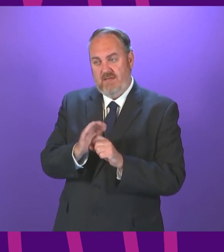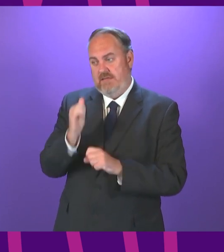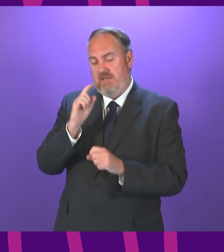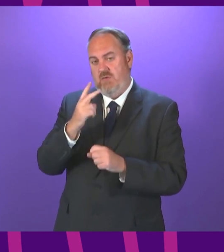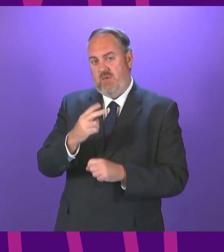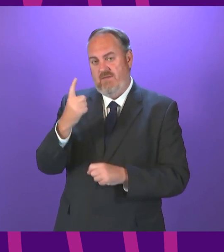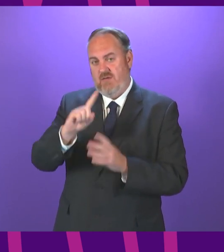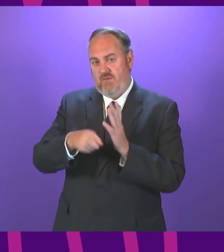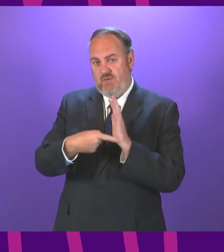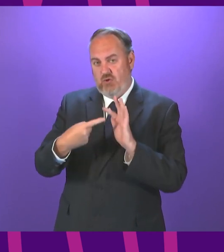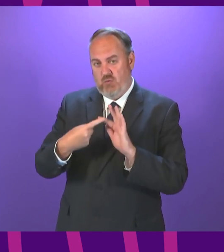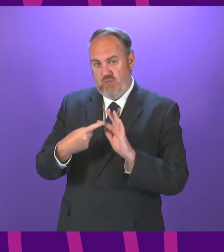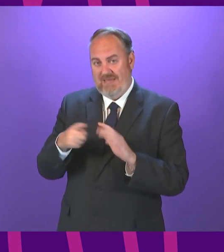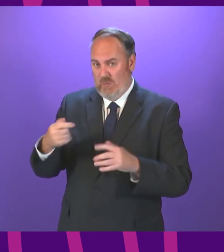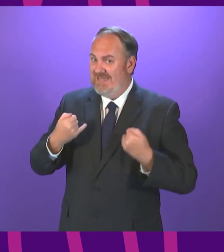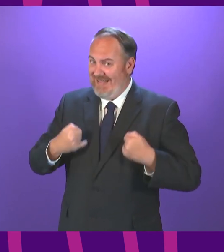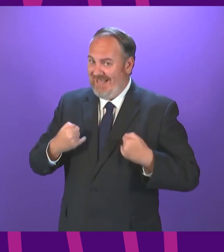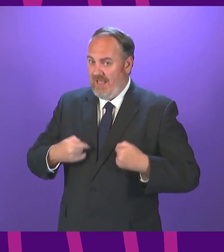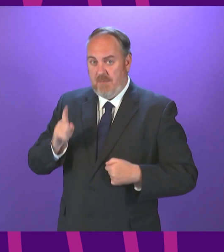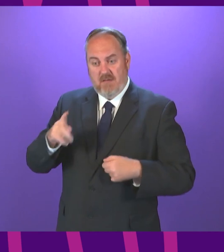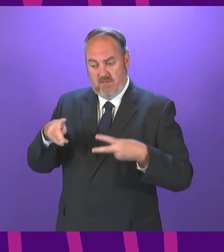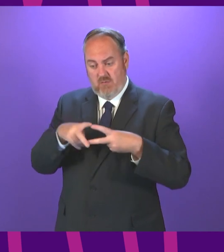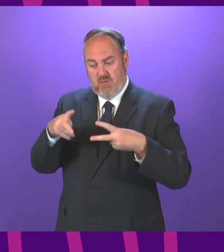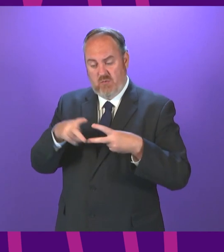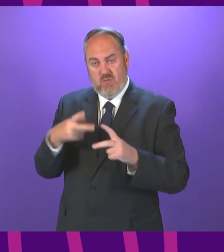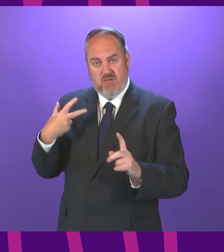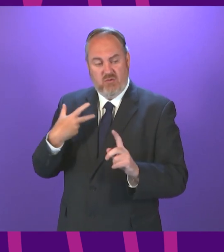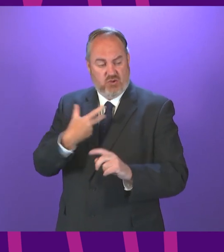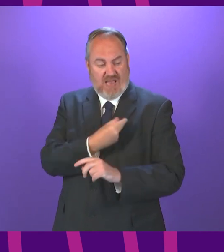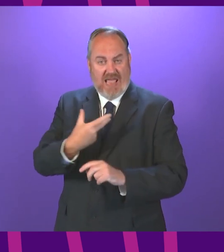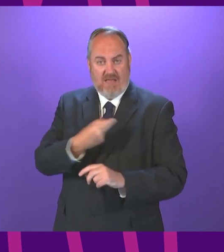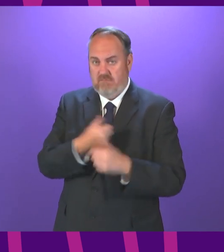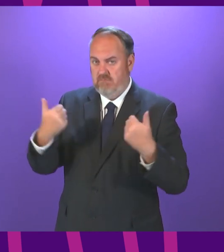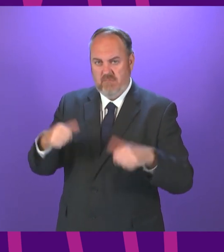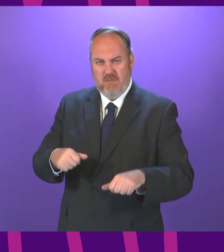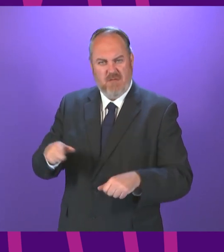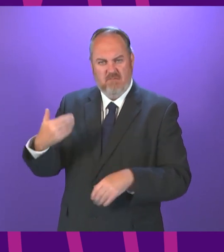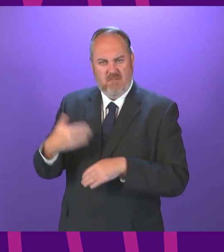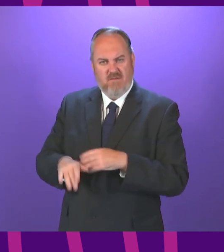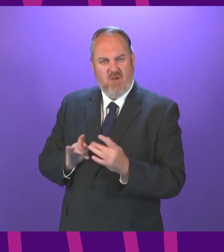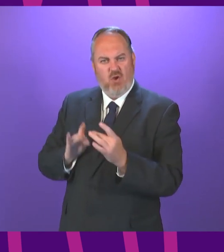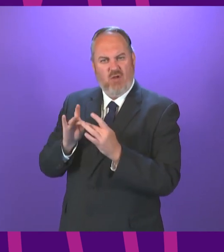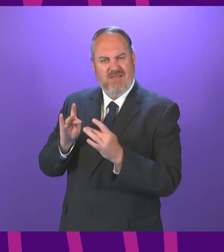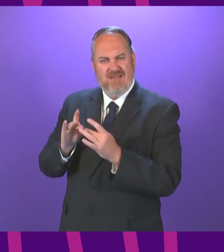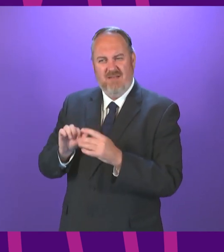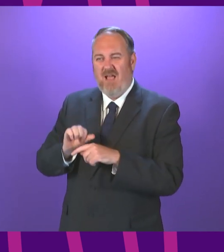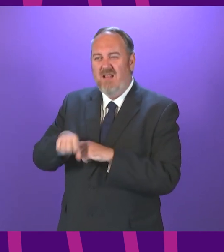despite being fully vaccinated. He was not contacted by test and protect until 11 July—some